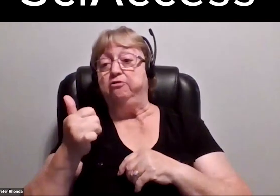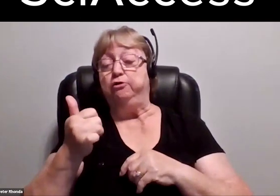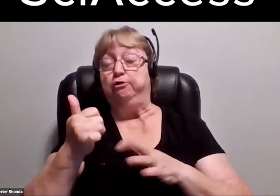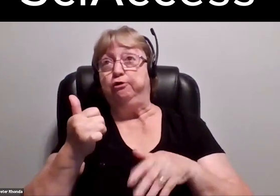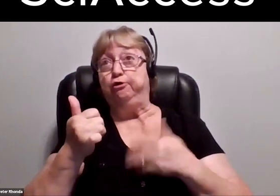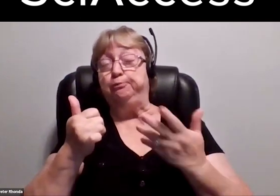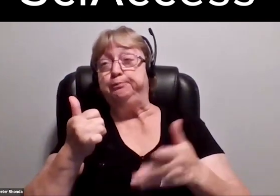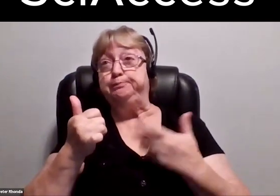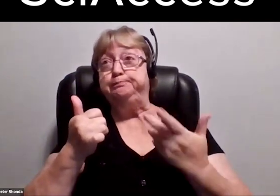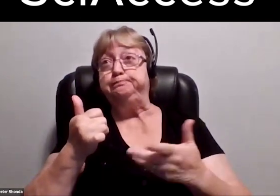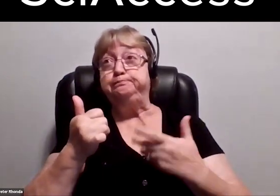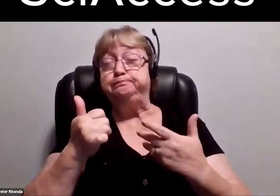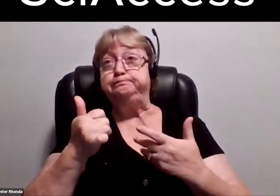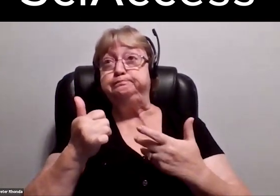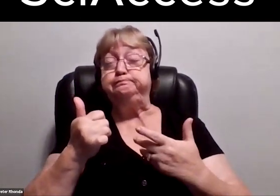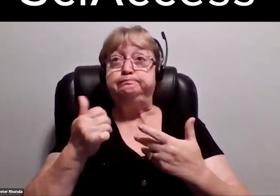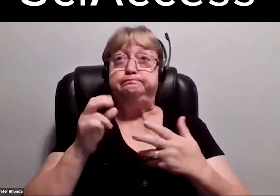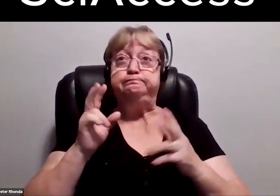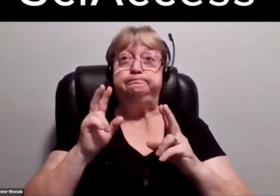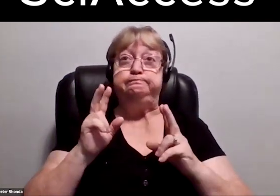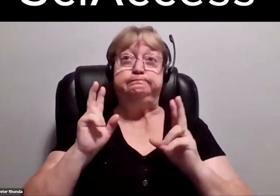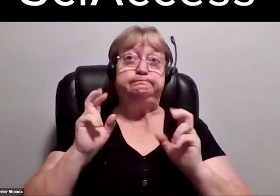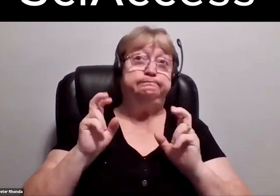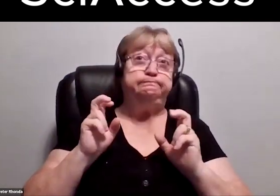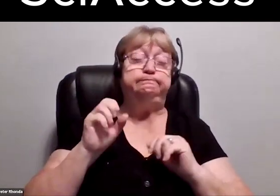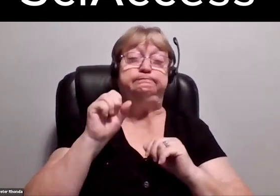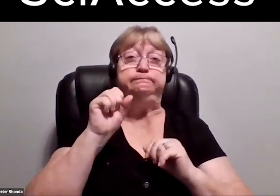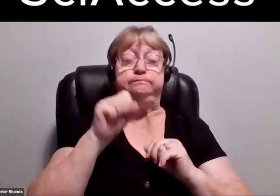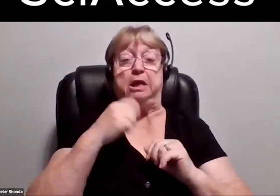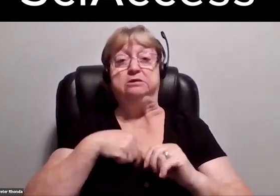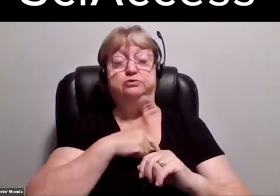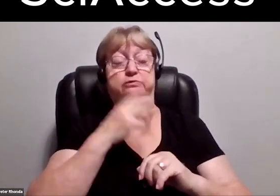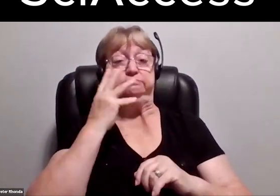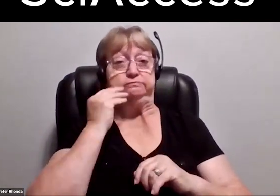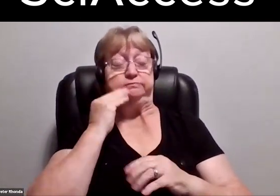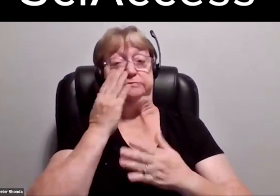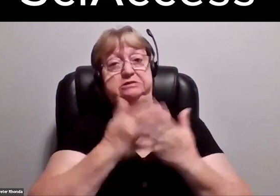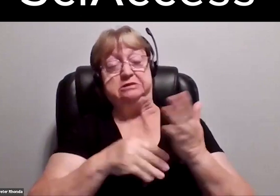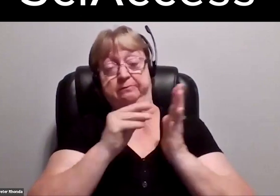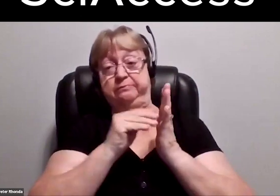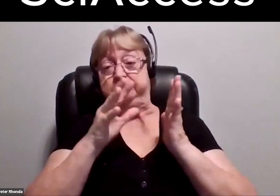In terms of other issues, yes, we have encountered some students